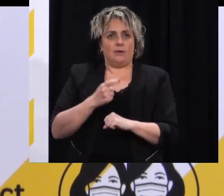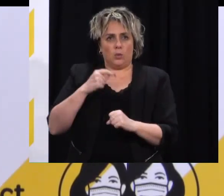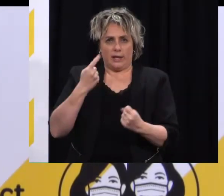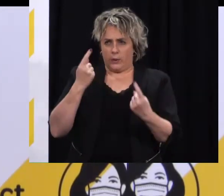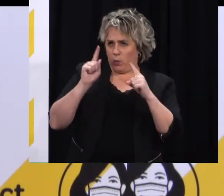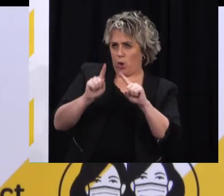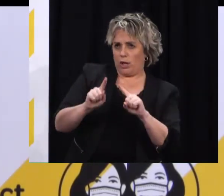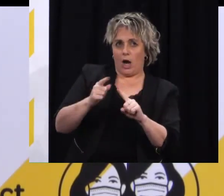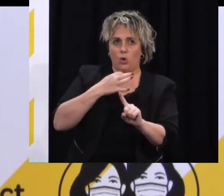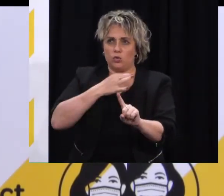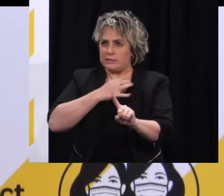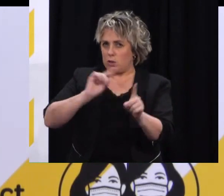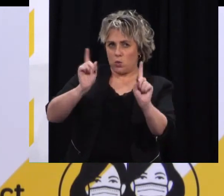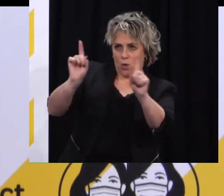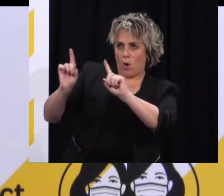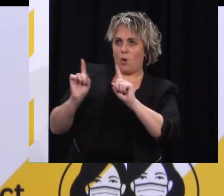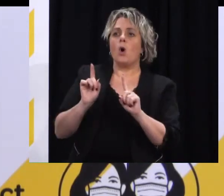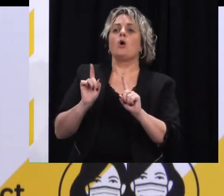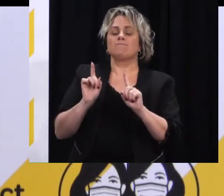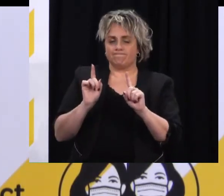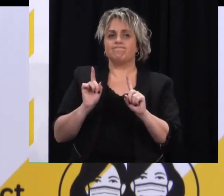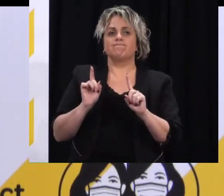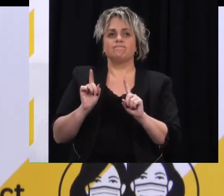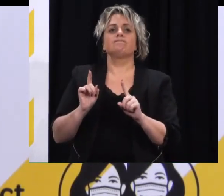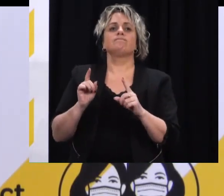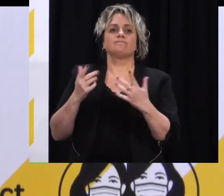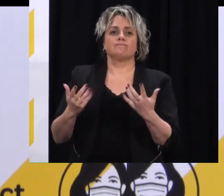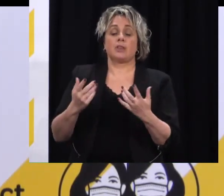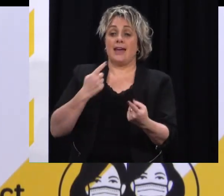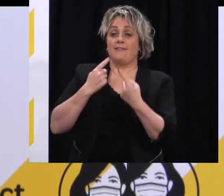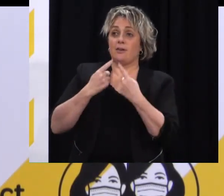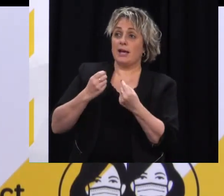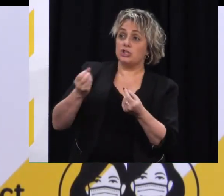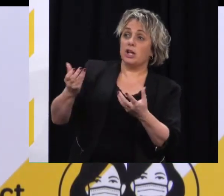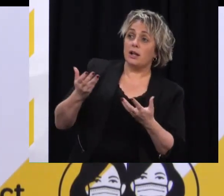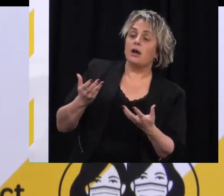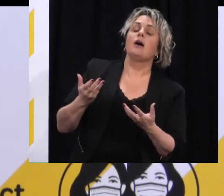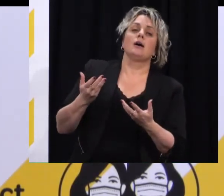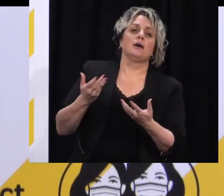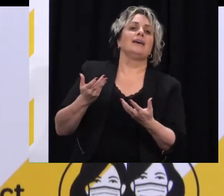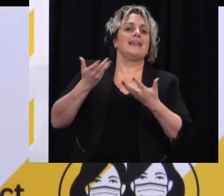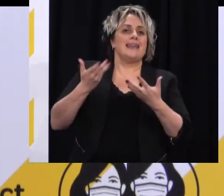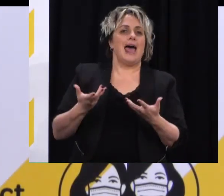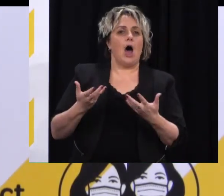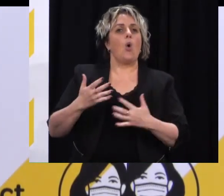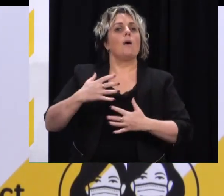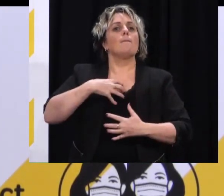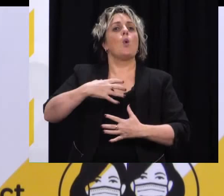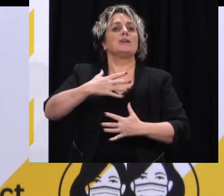decision unless we felt we were in a position to do so. We have considered whether or not we believe we have a risk of COVID